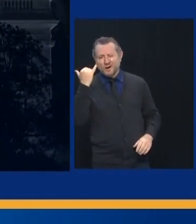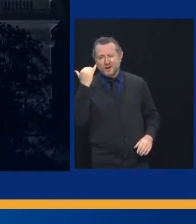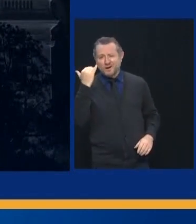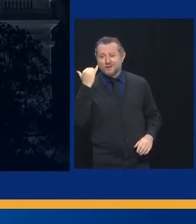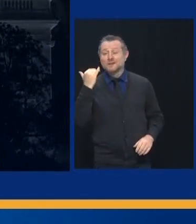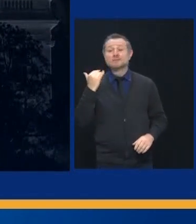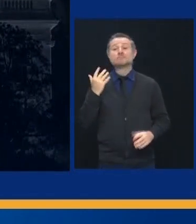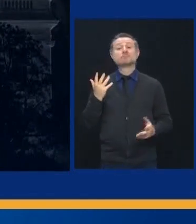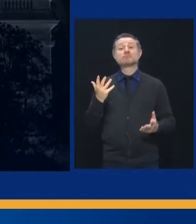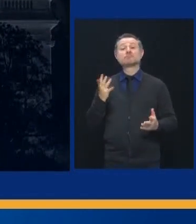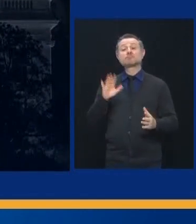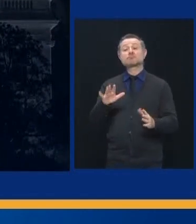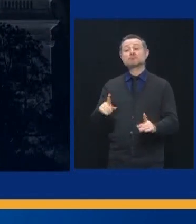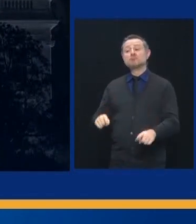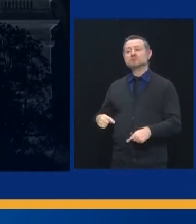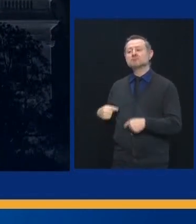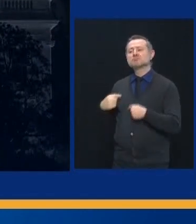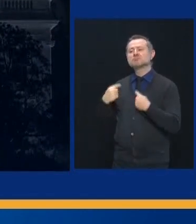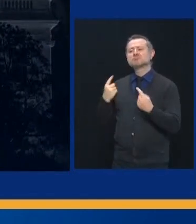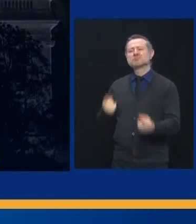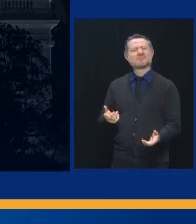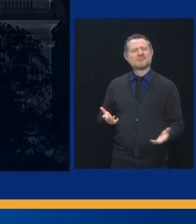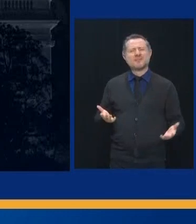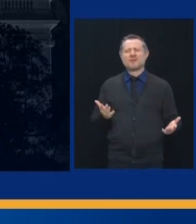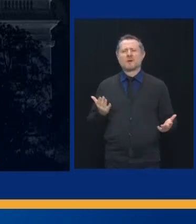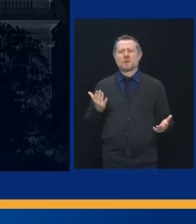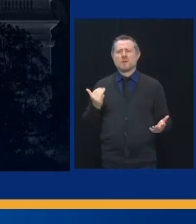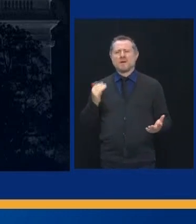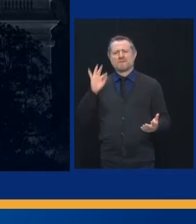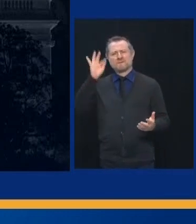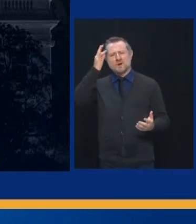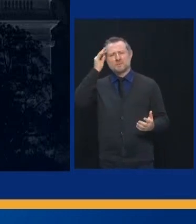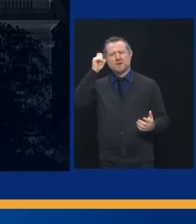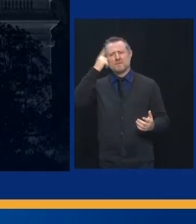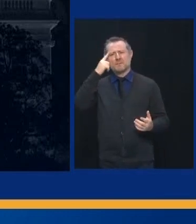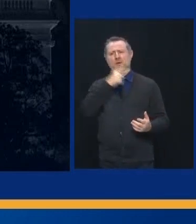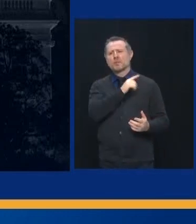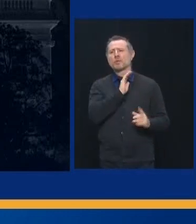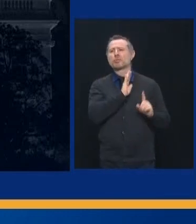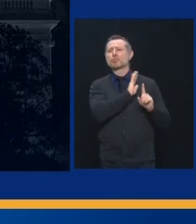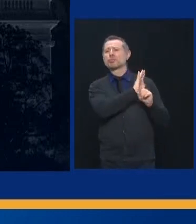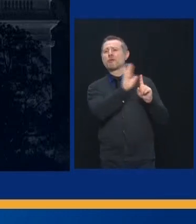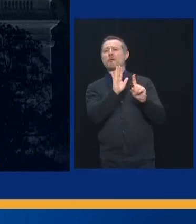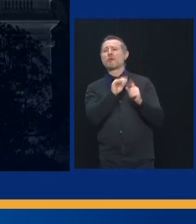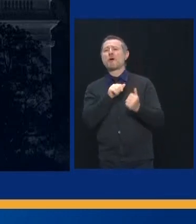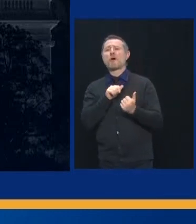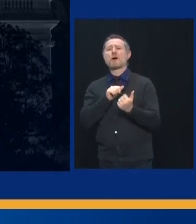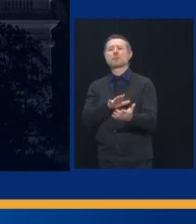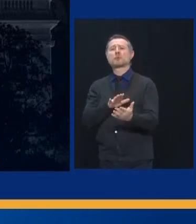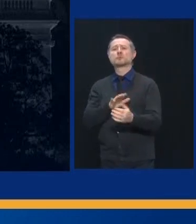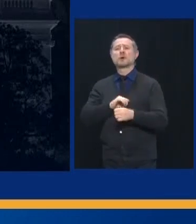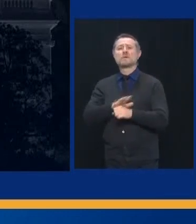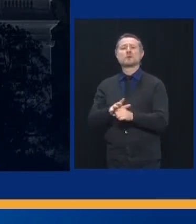THE GREAT FEDERAL COVID MYSTERY RESOLVED FOR ME OVER THE WEEKEND. I COULDN'T UNDERSTAND WHY THE